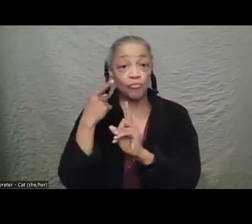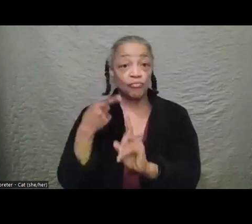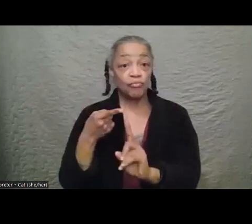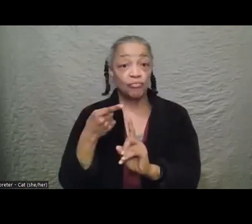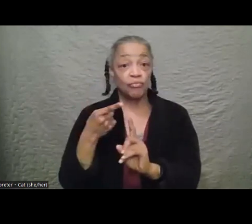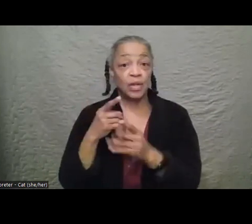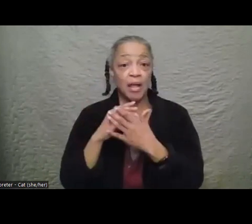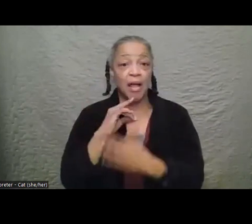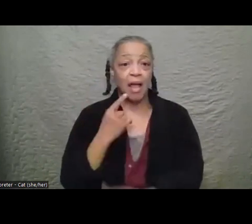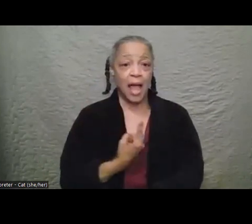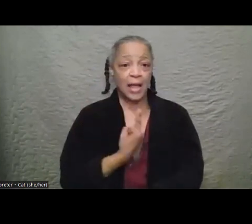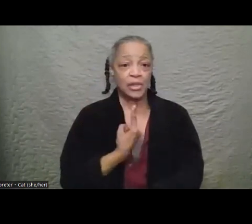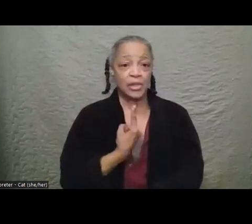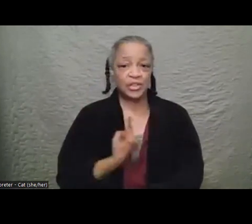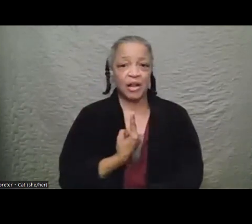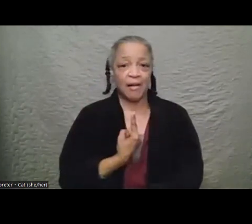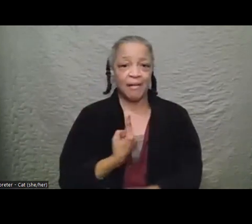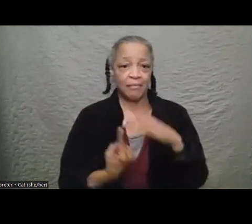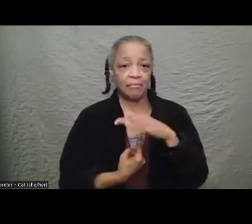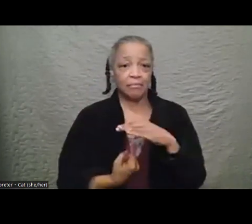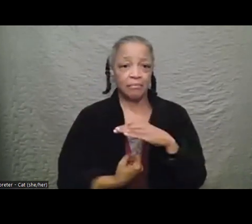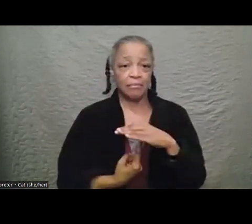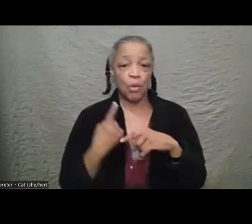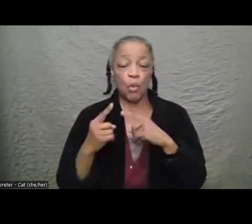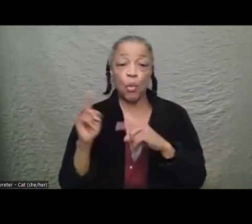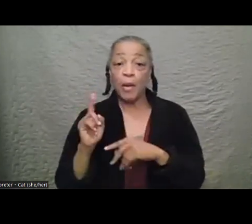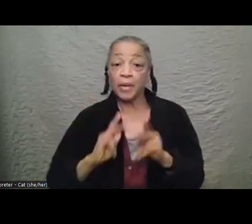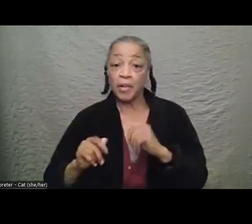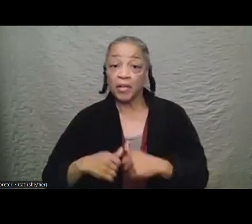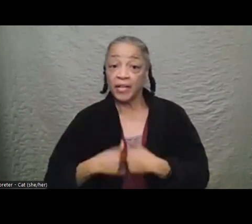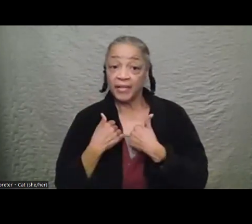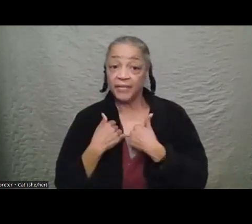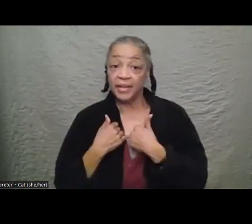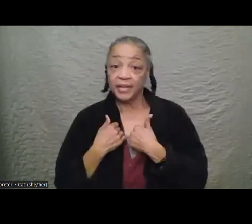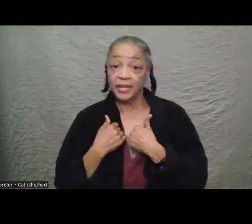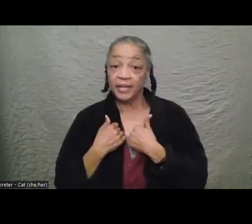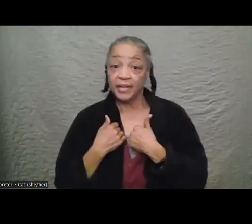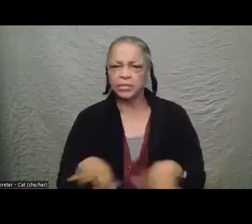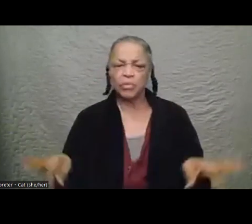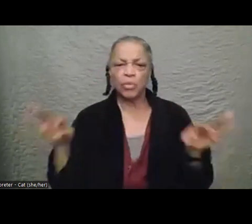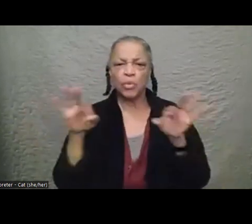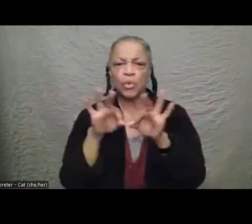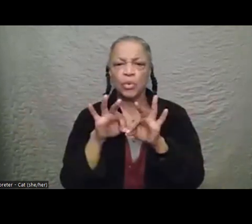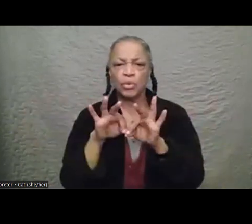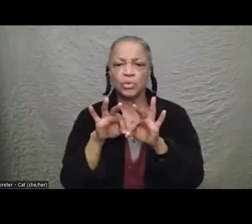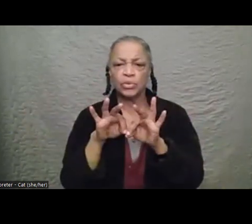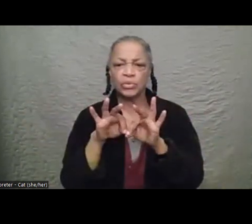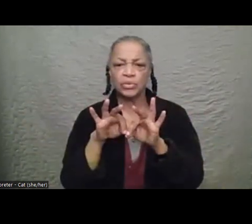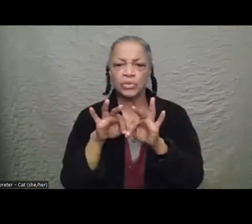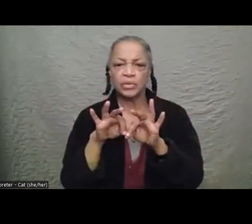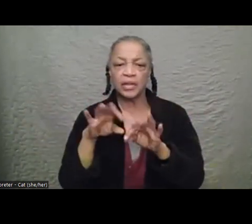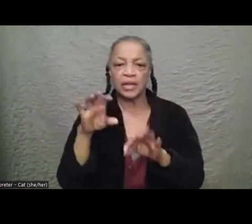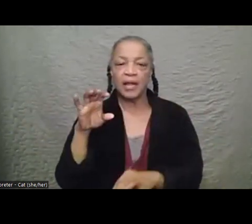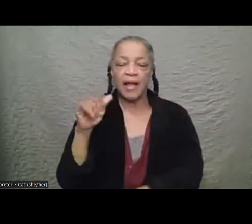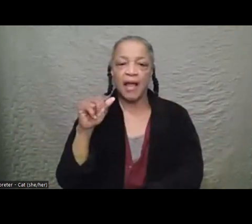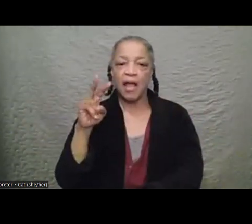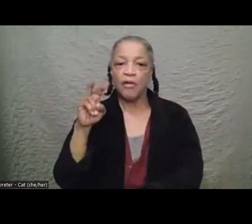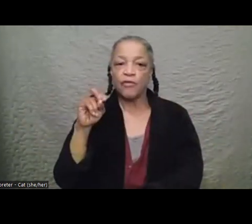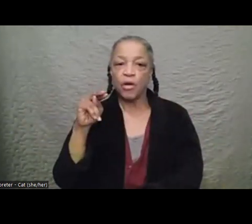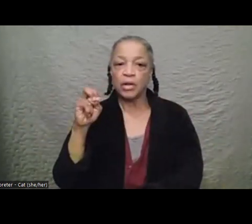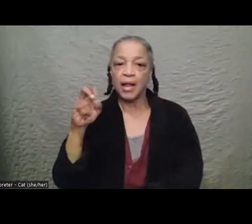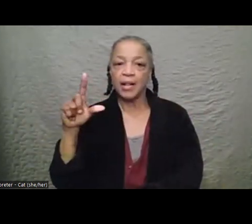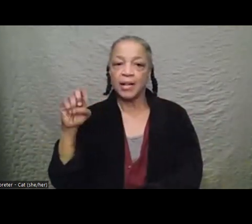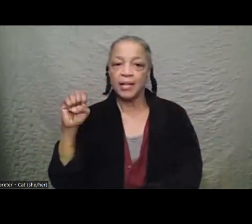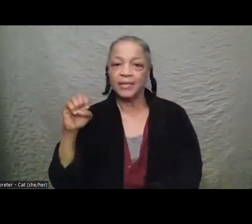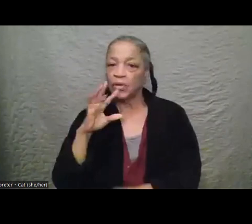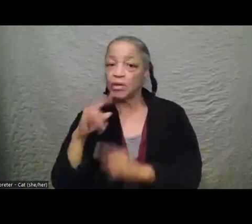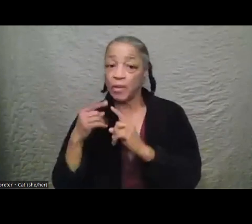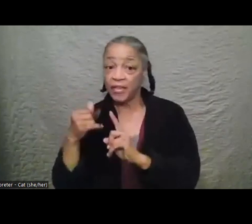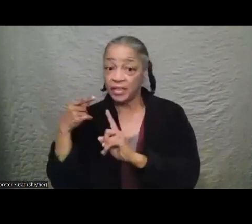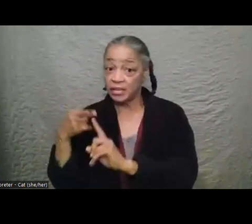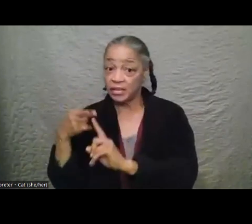Wherever people are looking , it is super important in making sure that people have